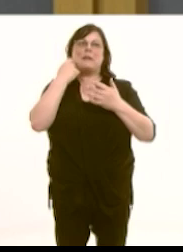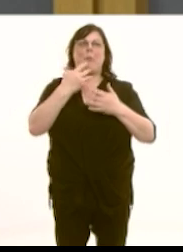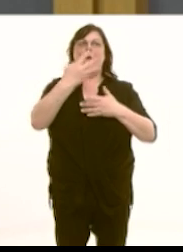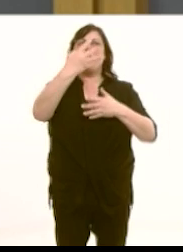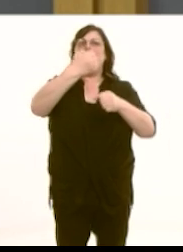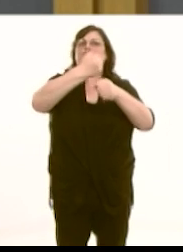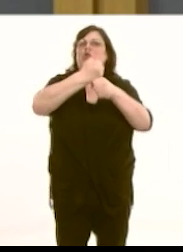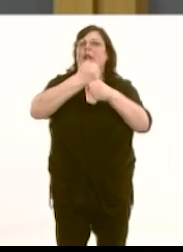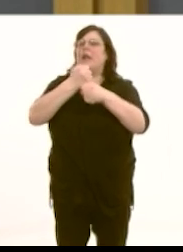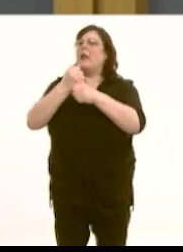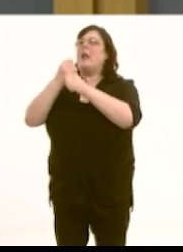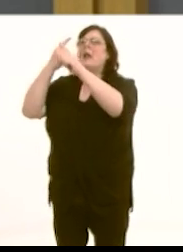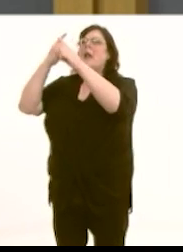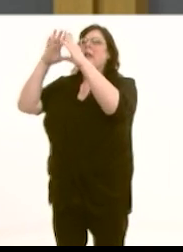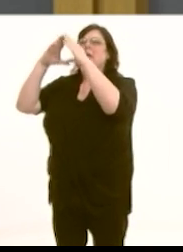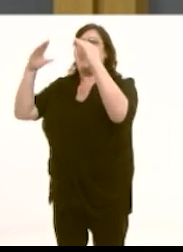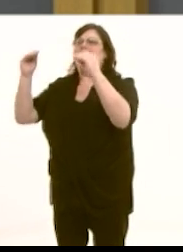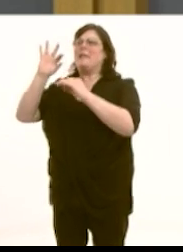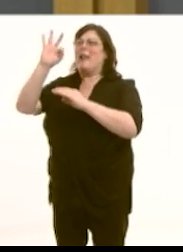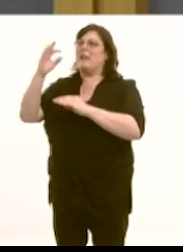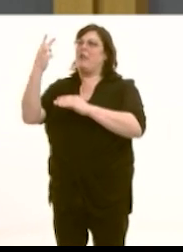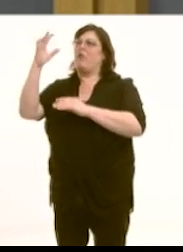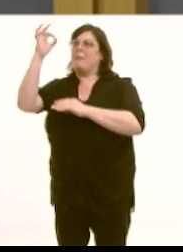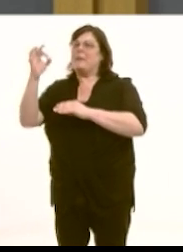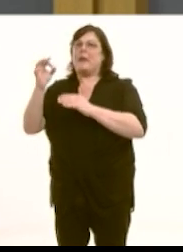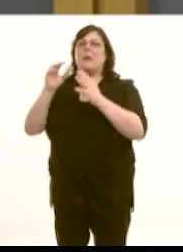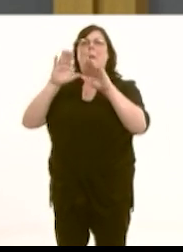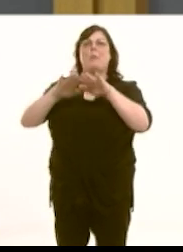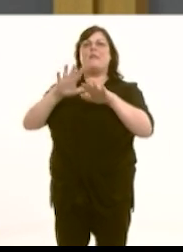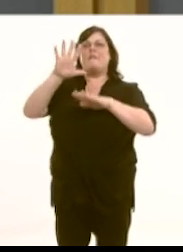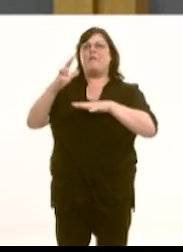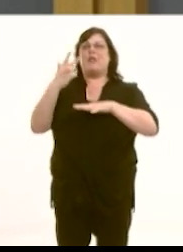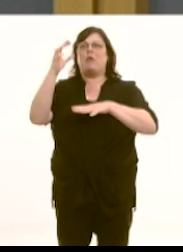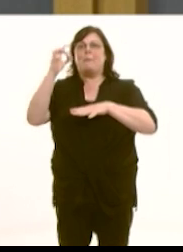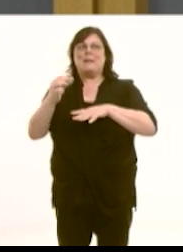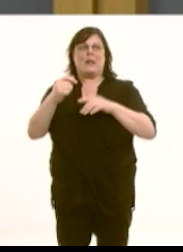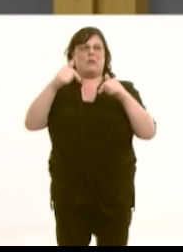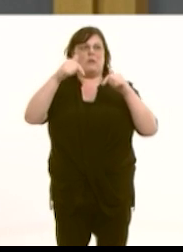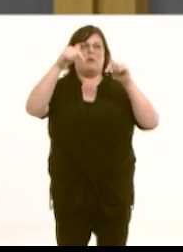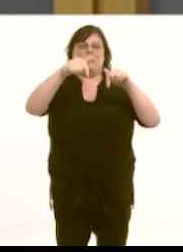Netherlands are on 83 per cent, Britain is on 53 per cent and Wales is on just 20 per cent.